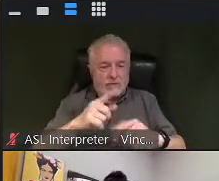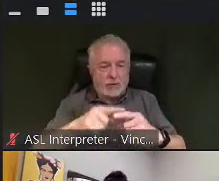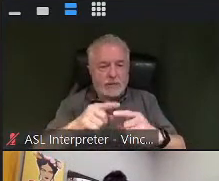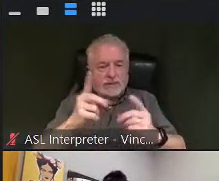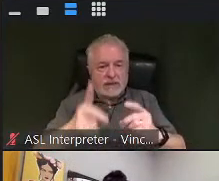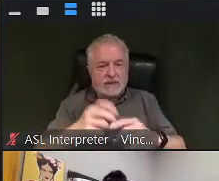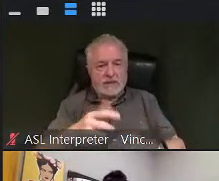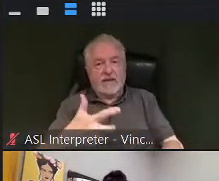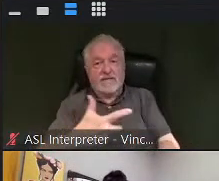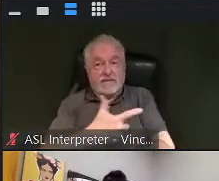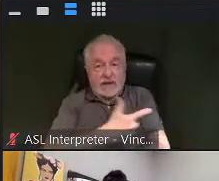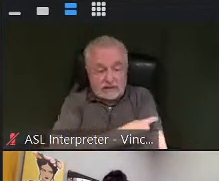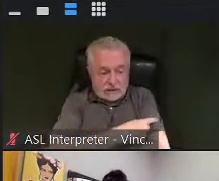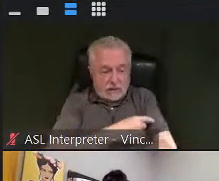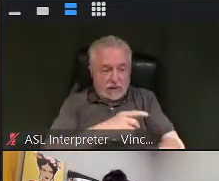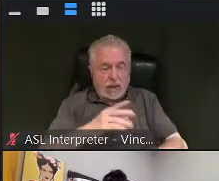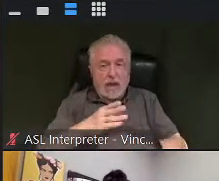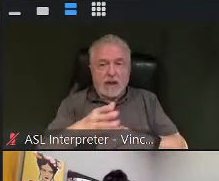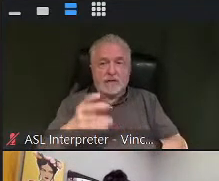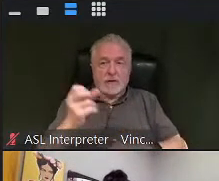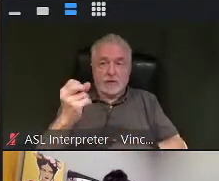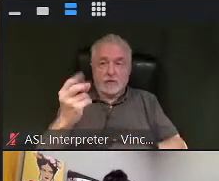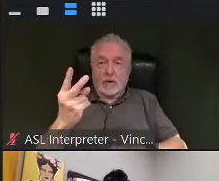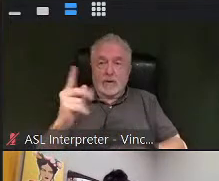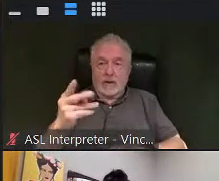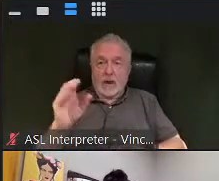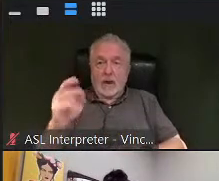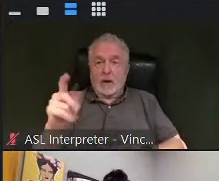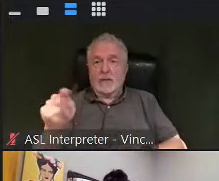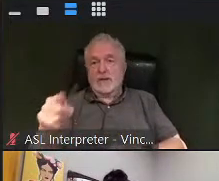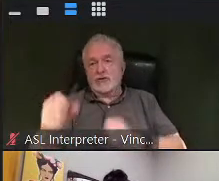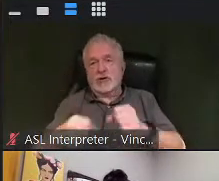get the vaccine up to the 12th of October of this year.